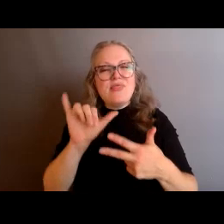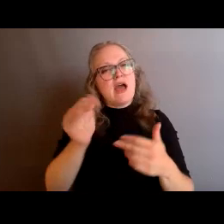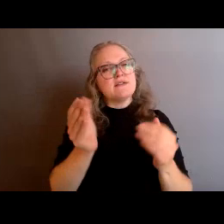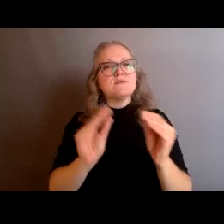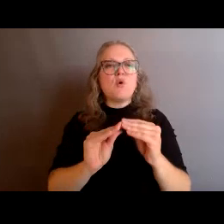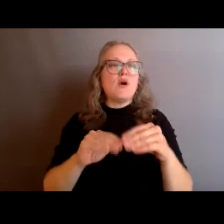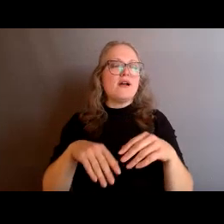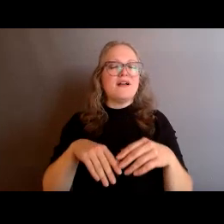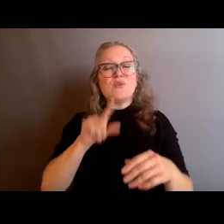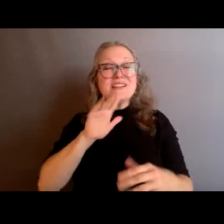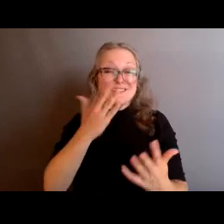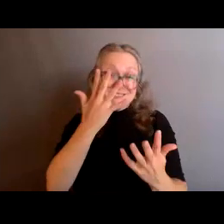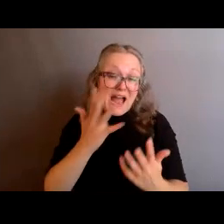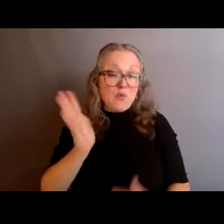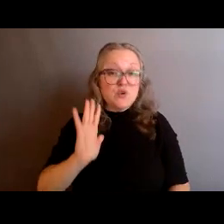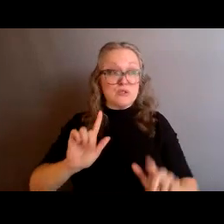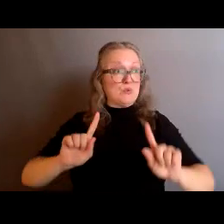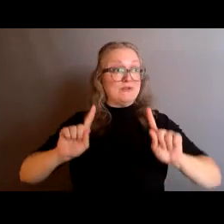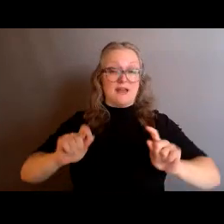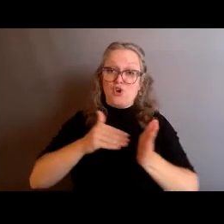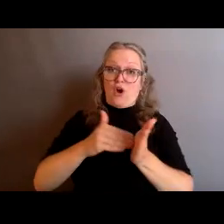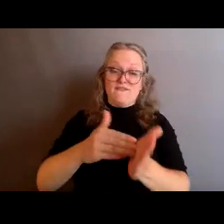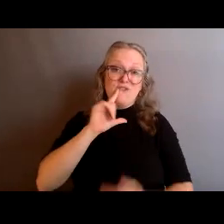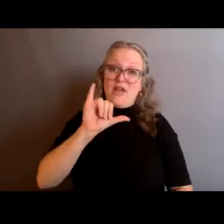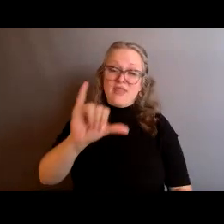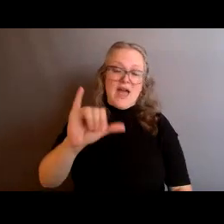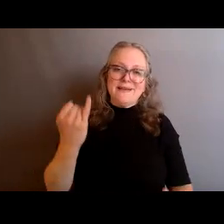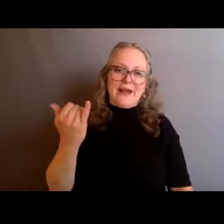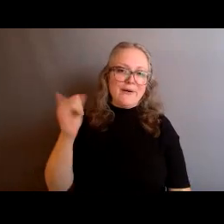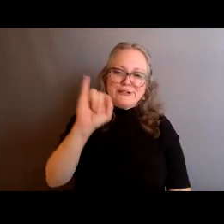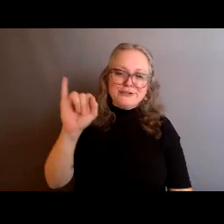sad part is we used to test a lot for that. But insurance, of course, quit paying for it.